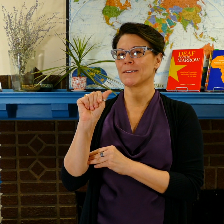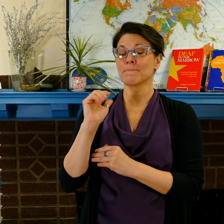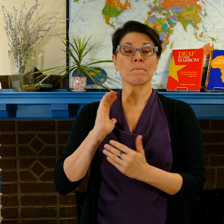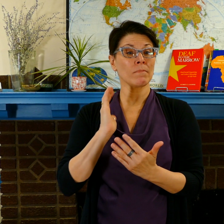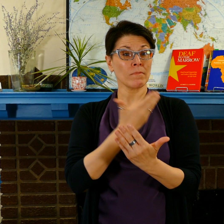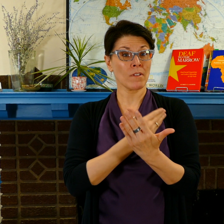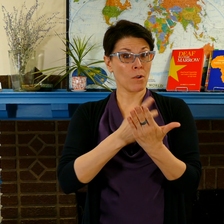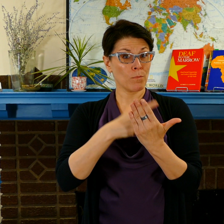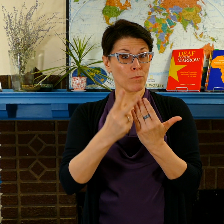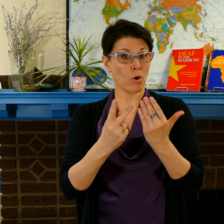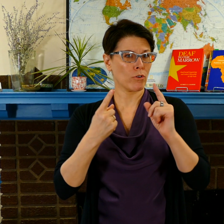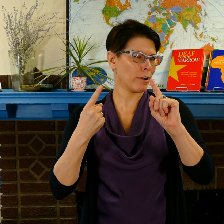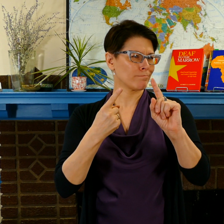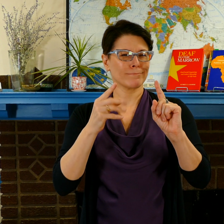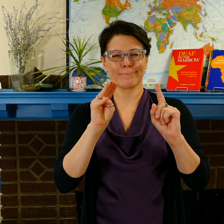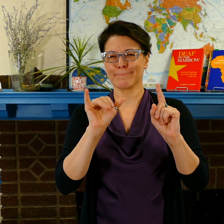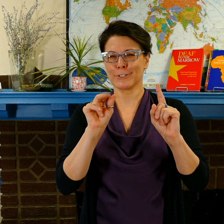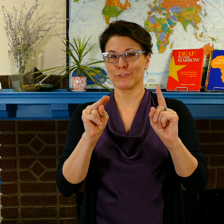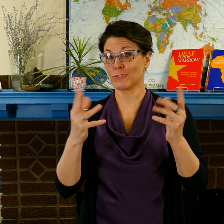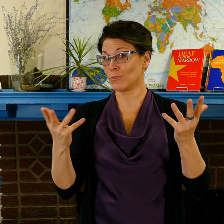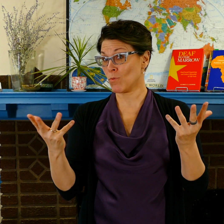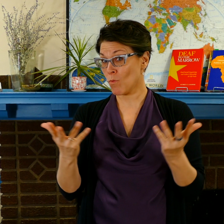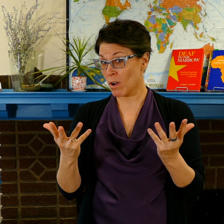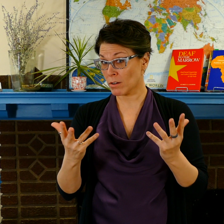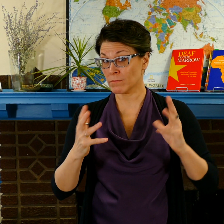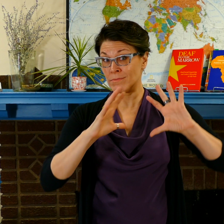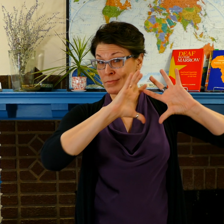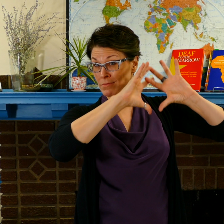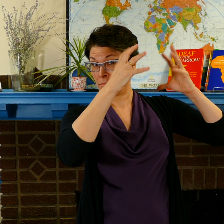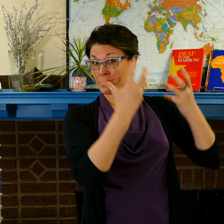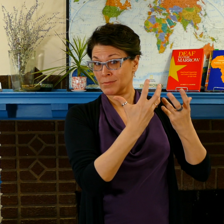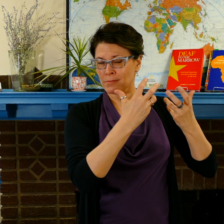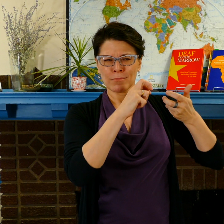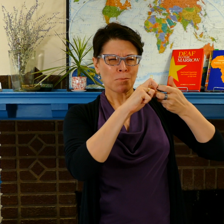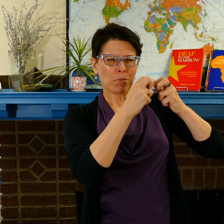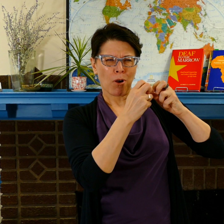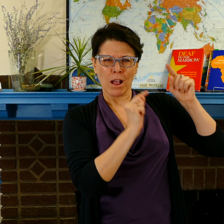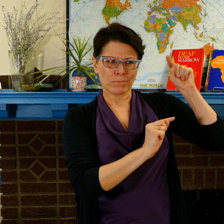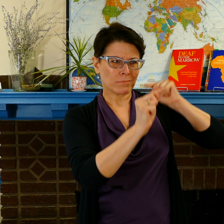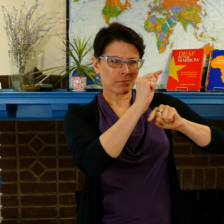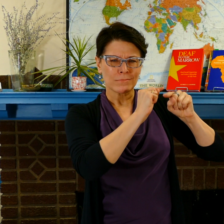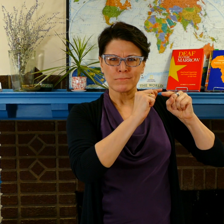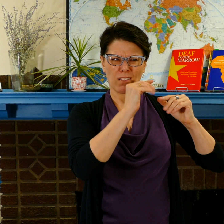Our program mission is dedicated to development work in multiple sectors to address global